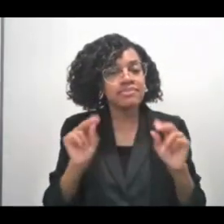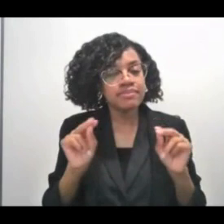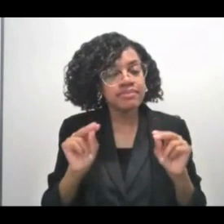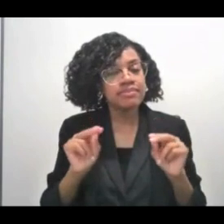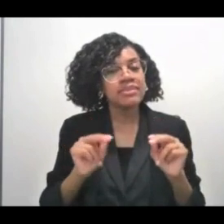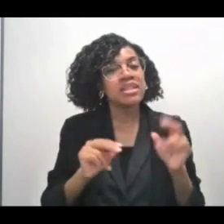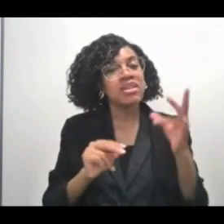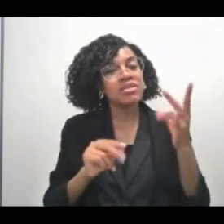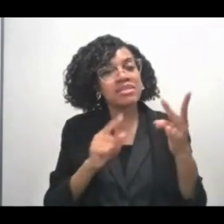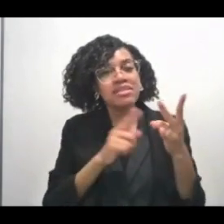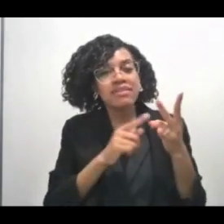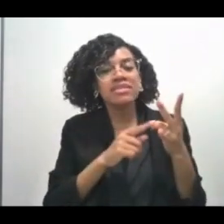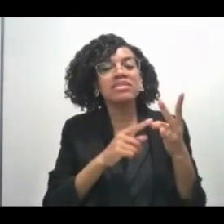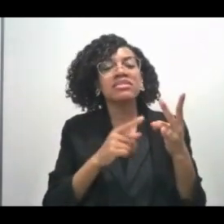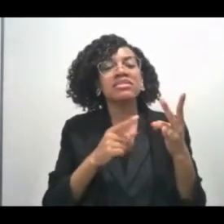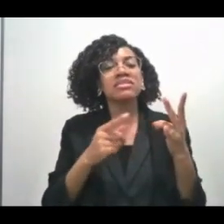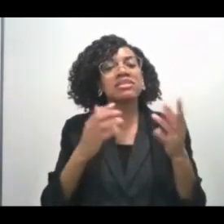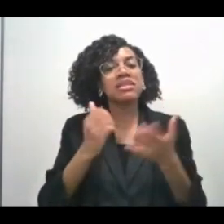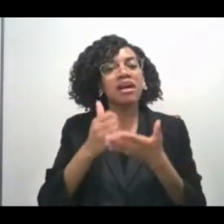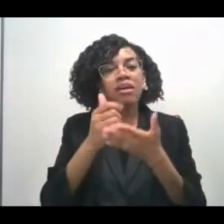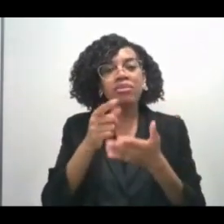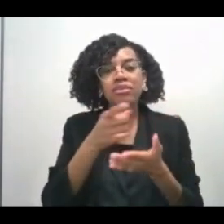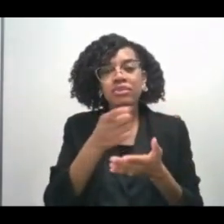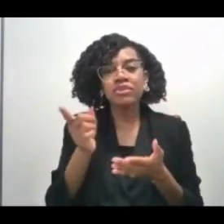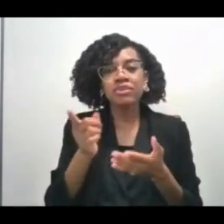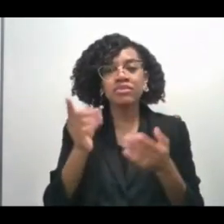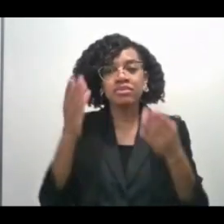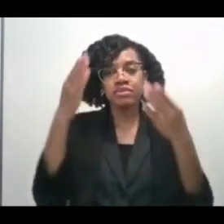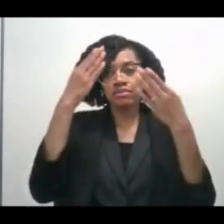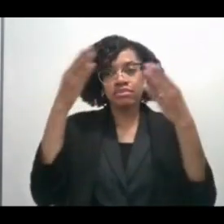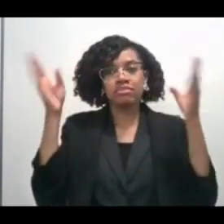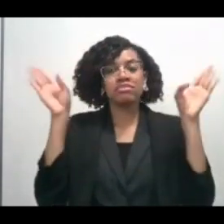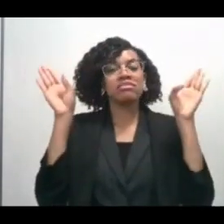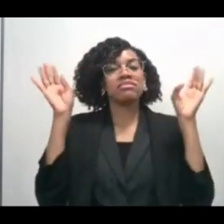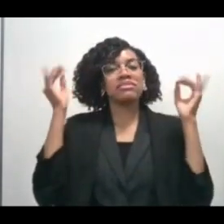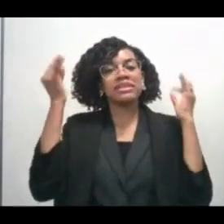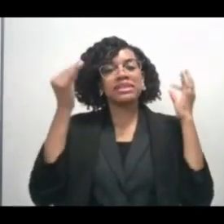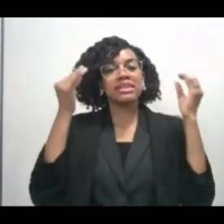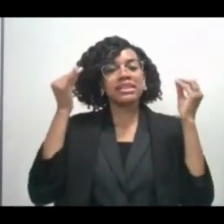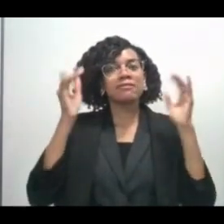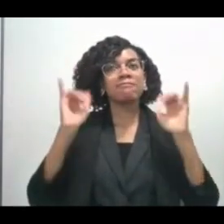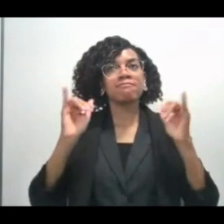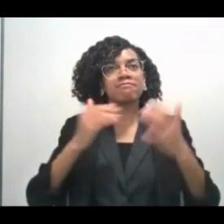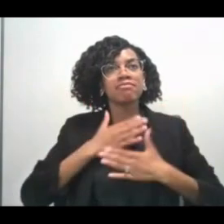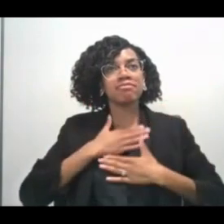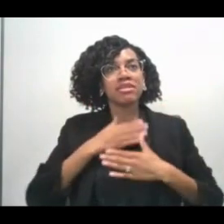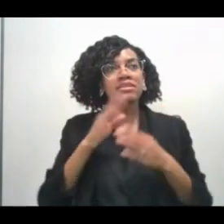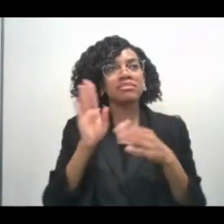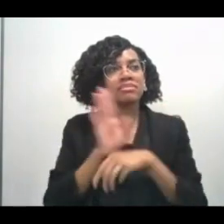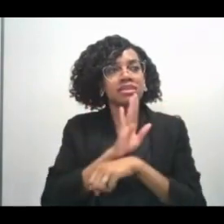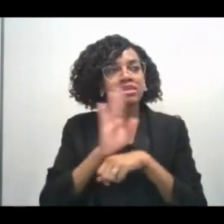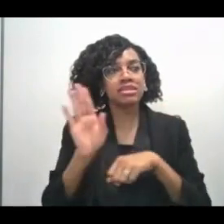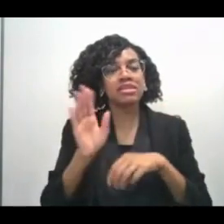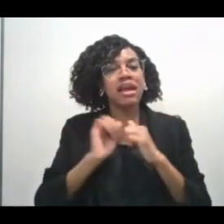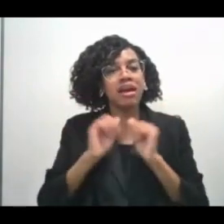mind to how you would, in the context of your own business, apply the concepts that I've presented here today.